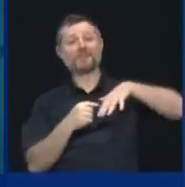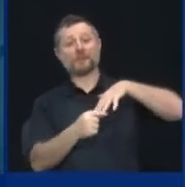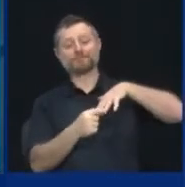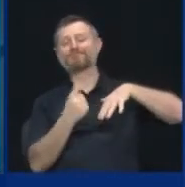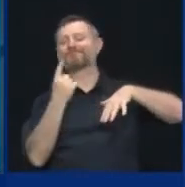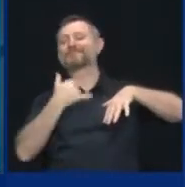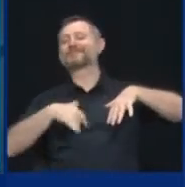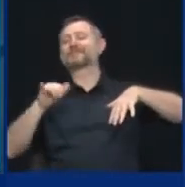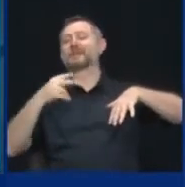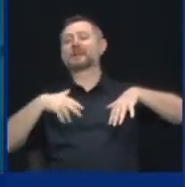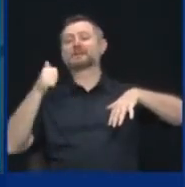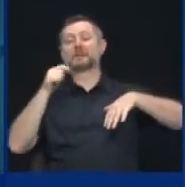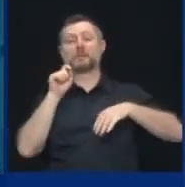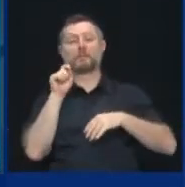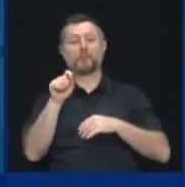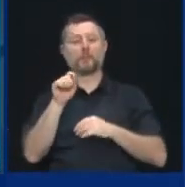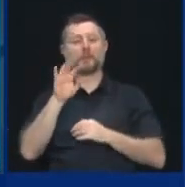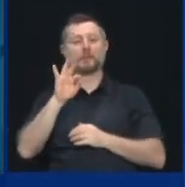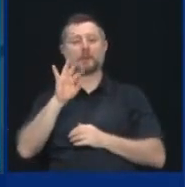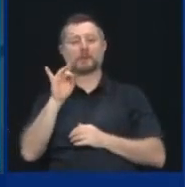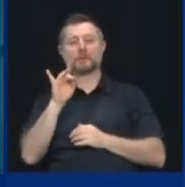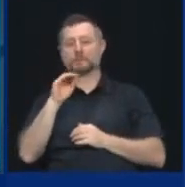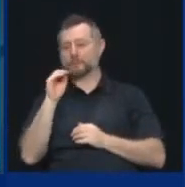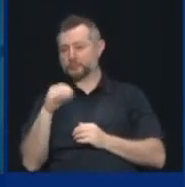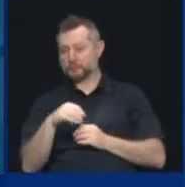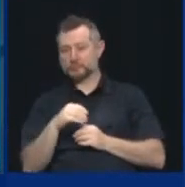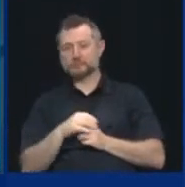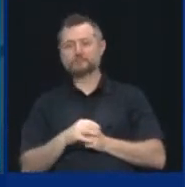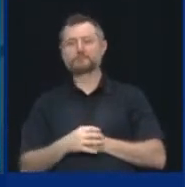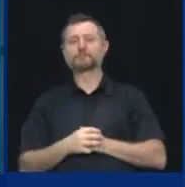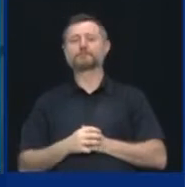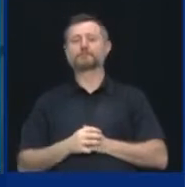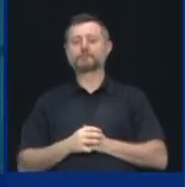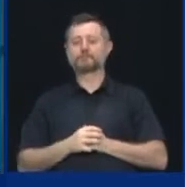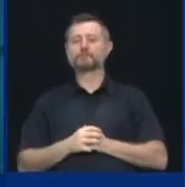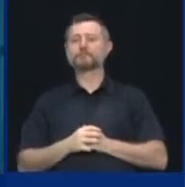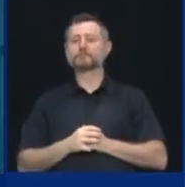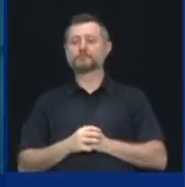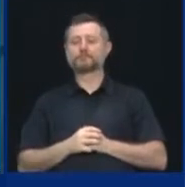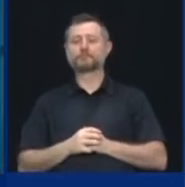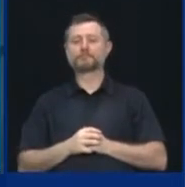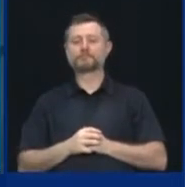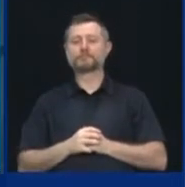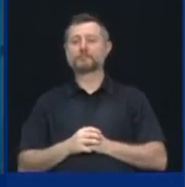ACROSS THE STATE, THE HIGHEST -- LOOK AT THAT RANGE, .98 FROM